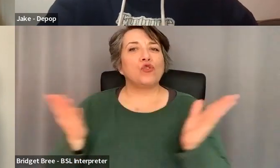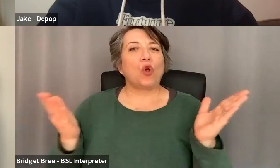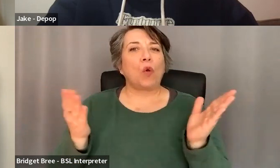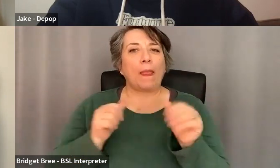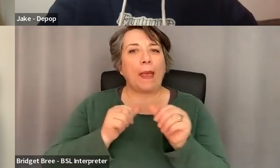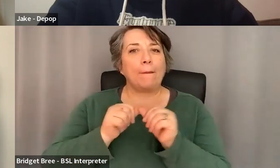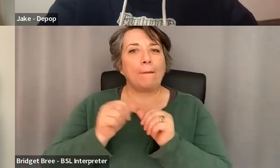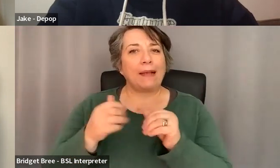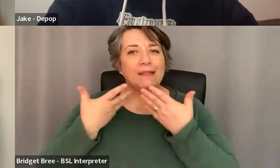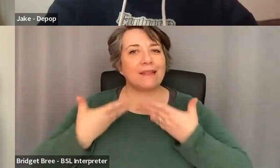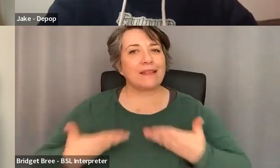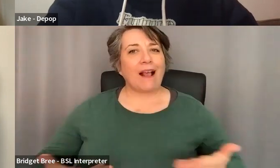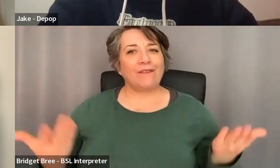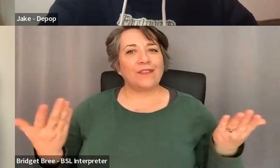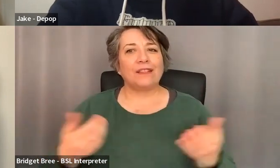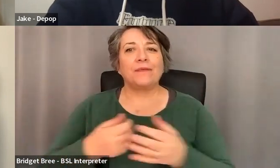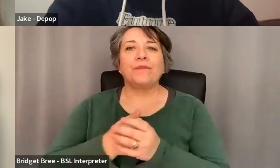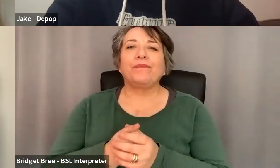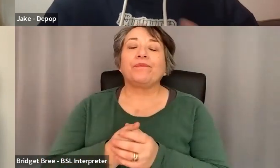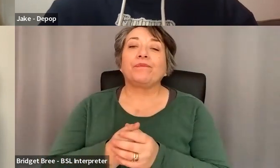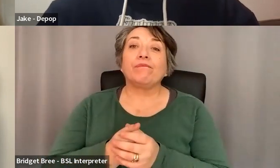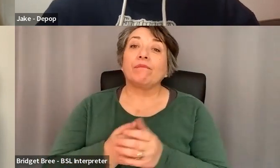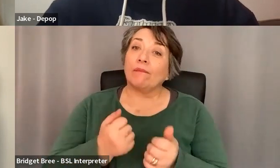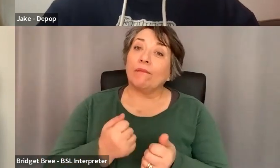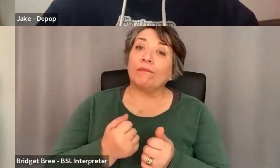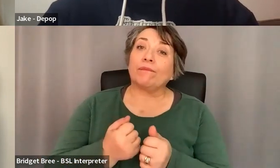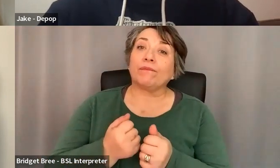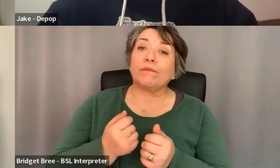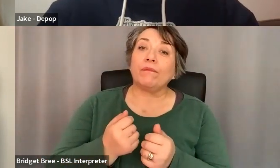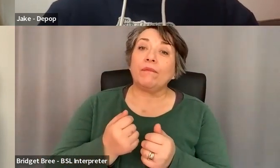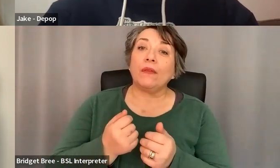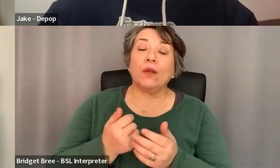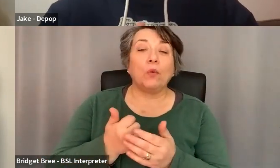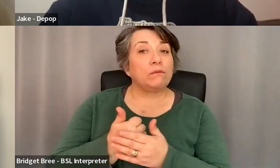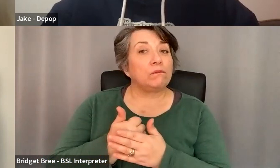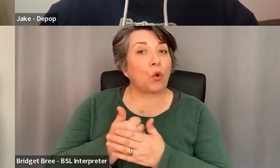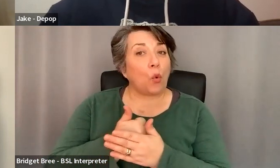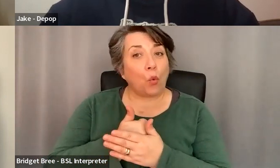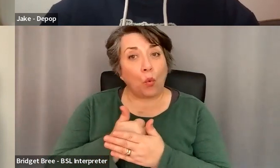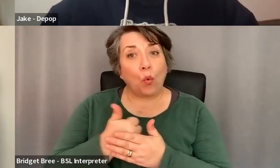Yeah, absolutely. So you know, all times throughout the process, we're constantly asking if our